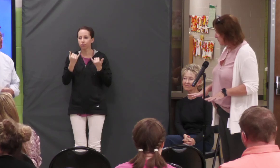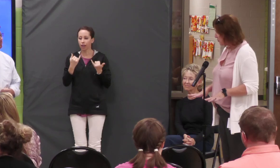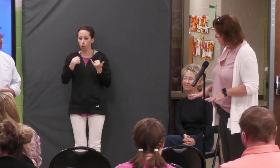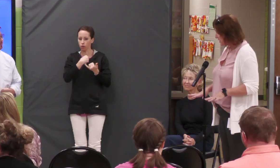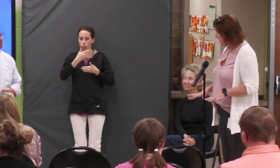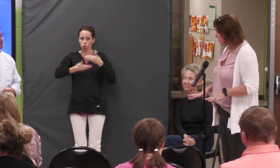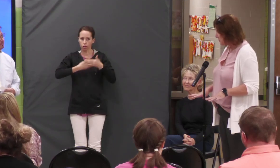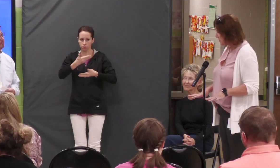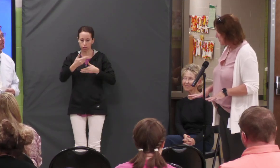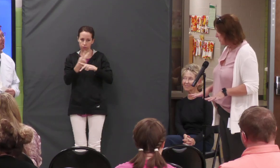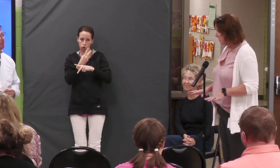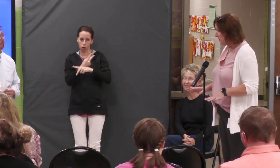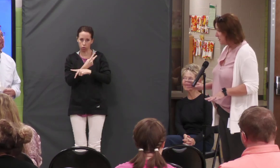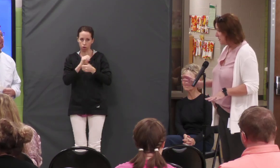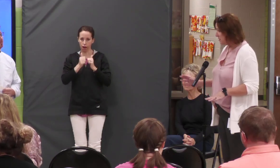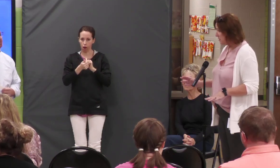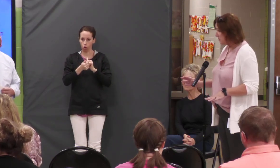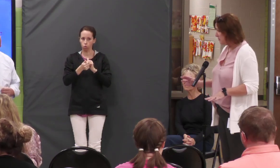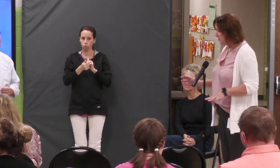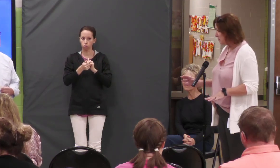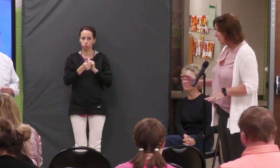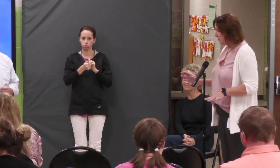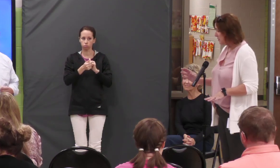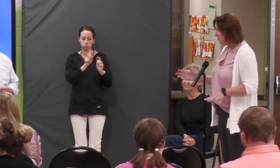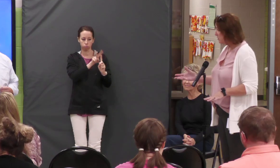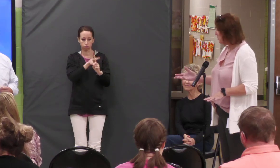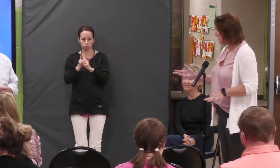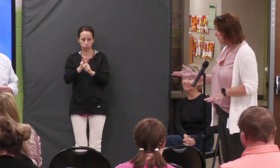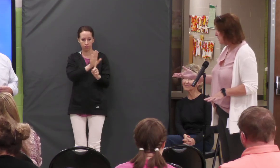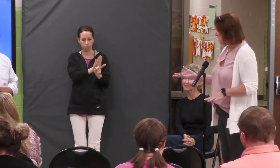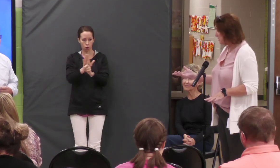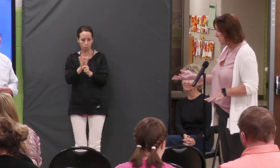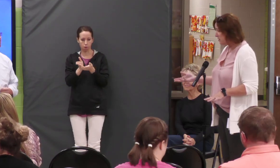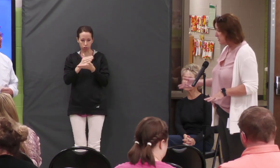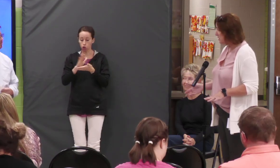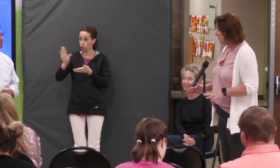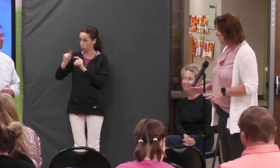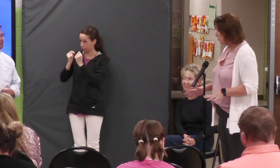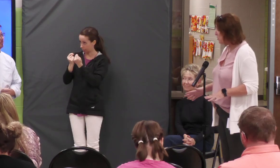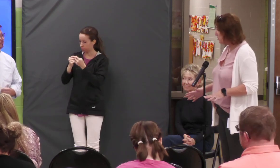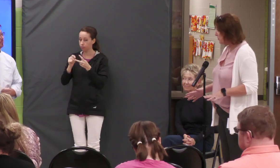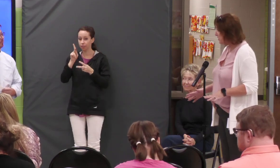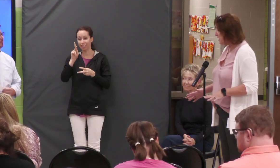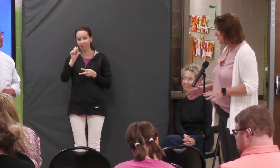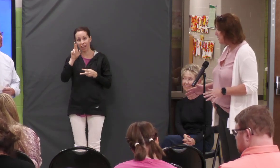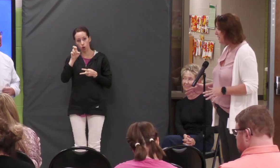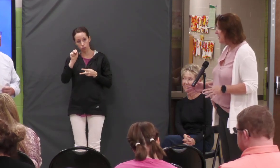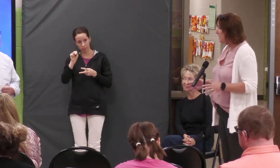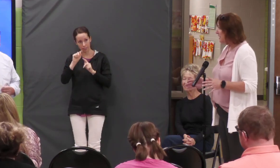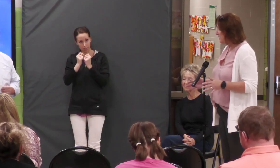stuff worked out and um you know your team and Terri's team have been wonderful on that but